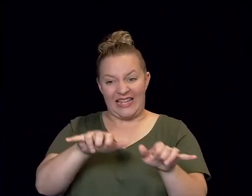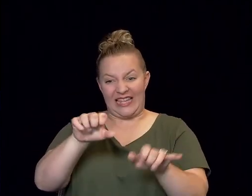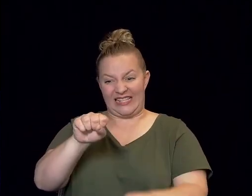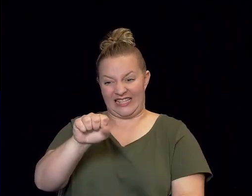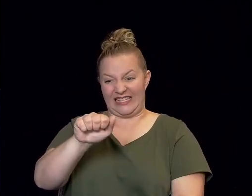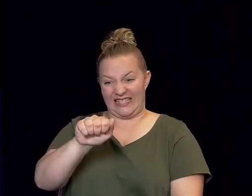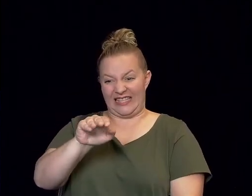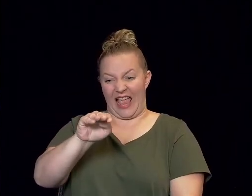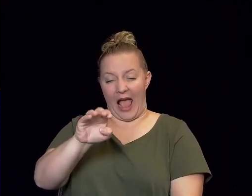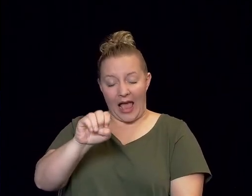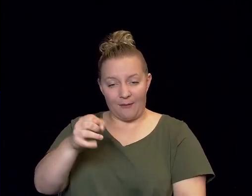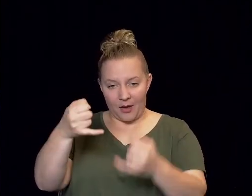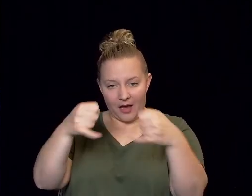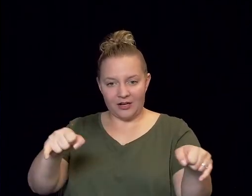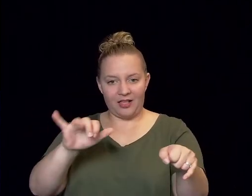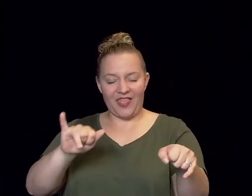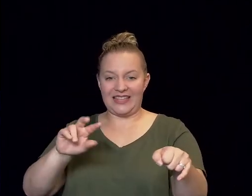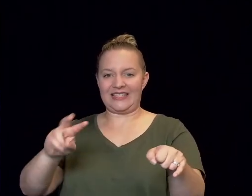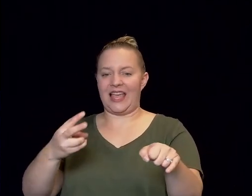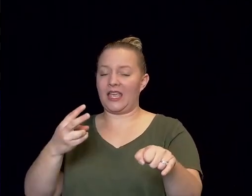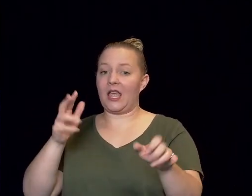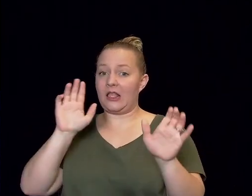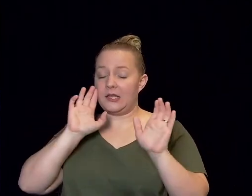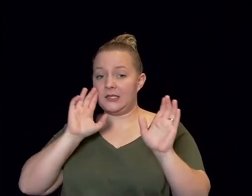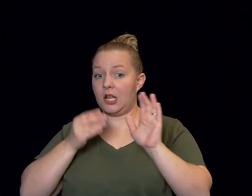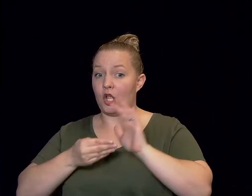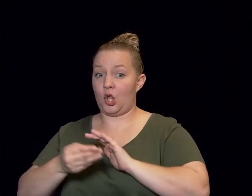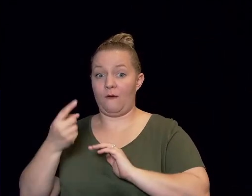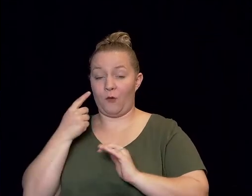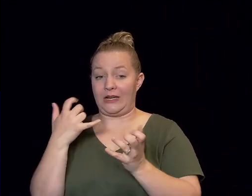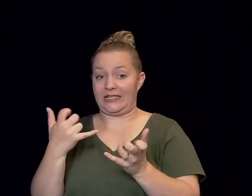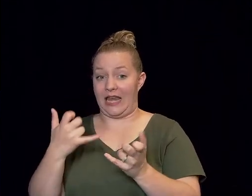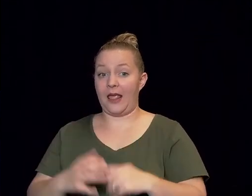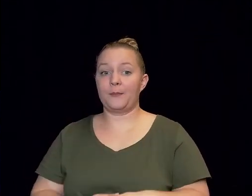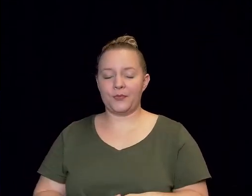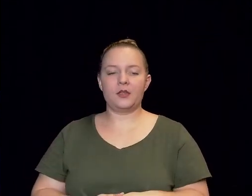listening clue of the day. Number four, we're going to do this together to make sure we understand